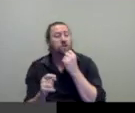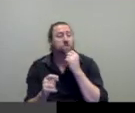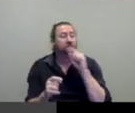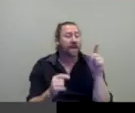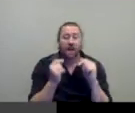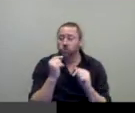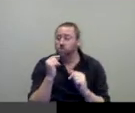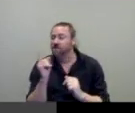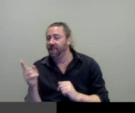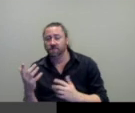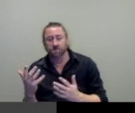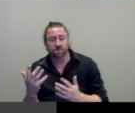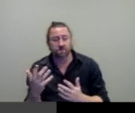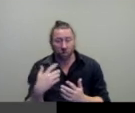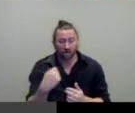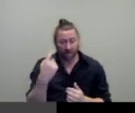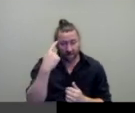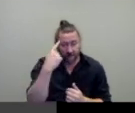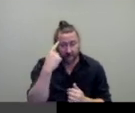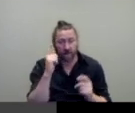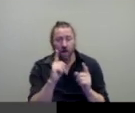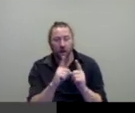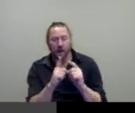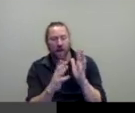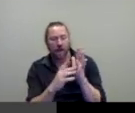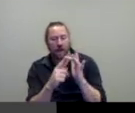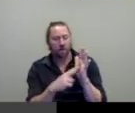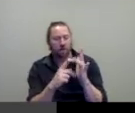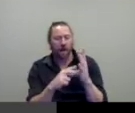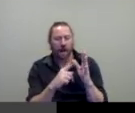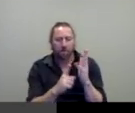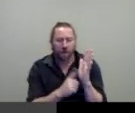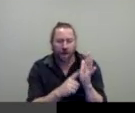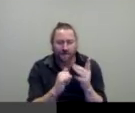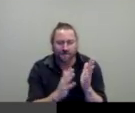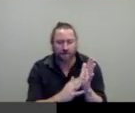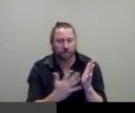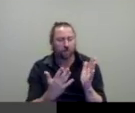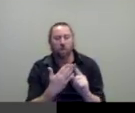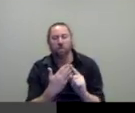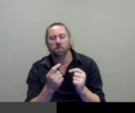obviously I'm thinking about all of those things like Minimalism and Post-Minimalism